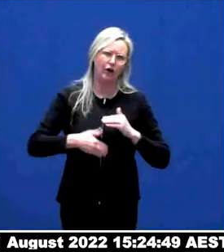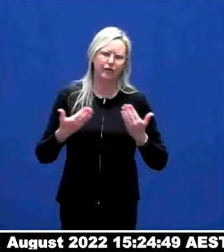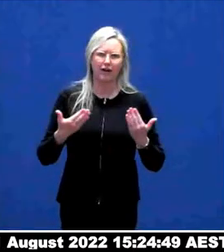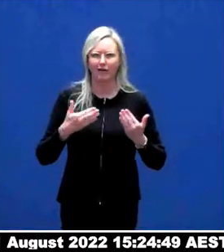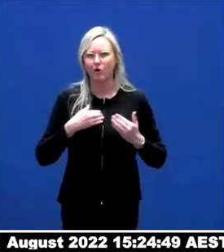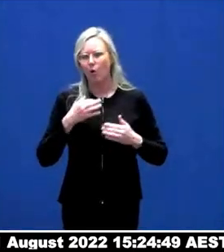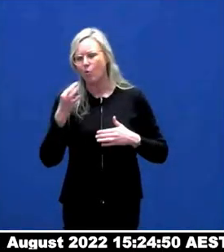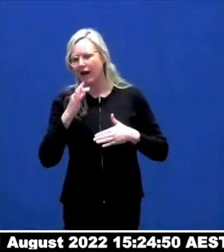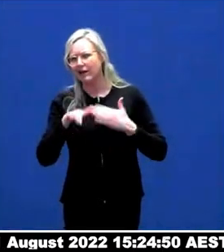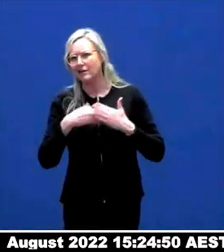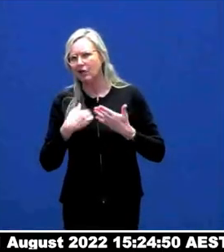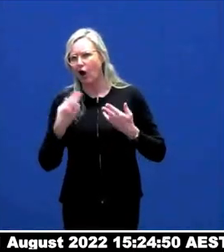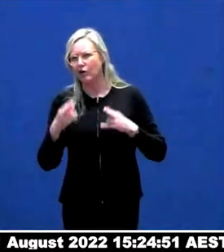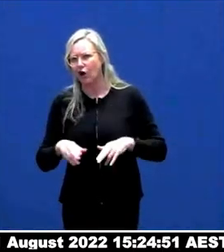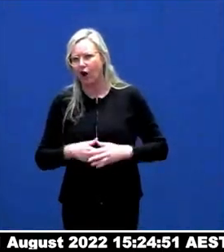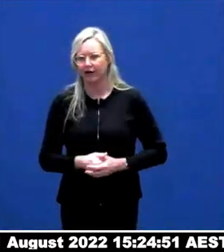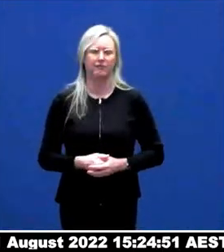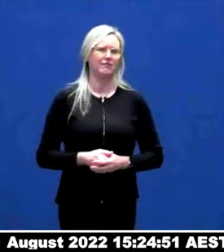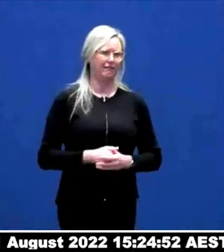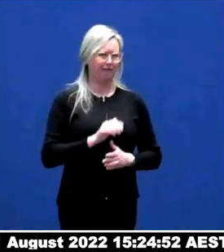Oh 'Dave', can I take you back a little bit to when you were a teenager.